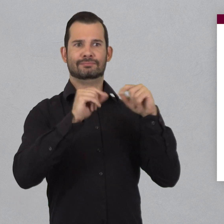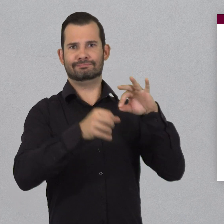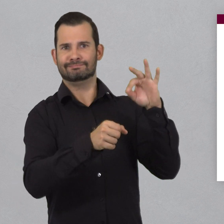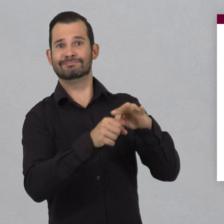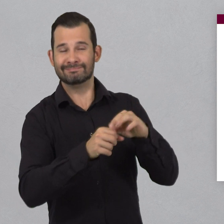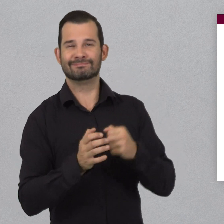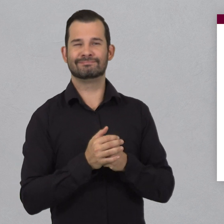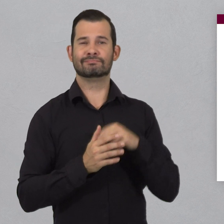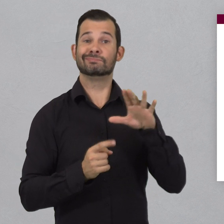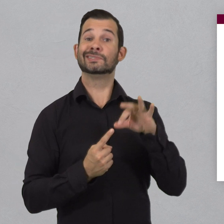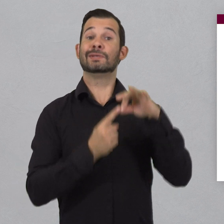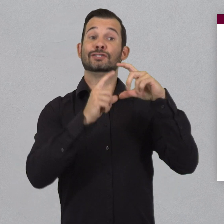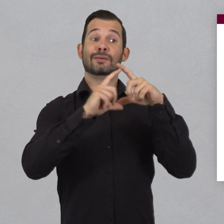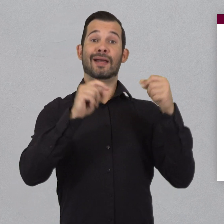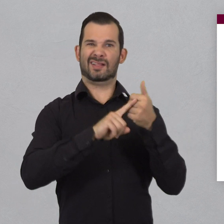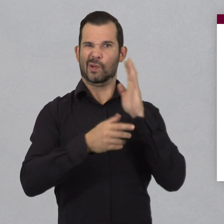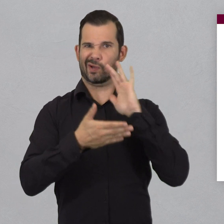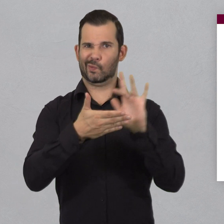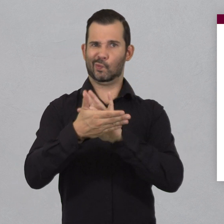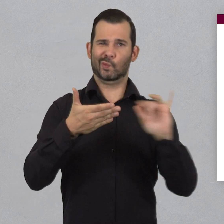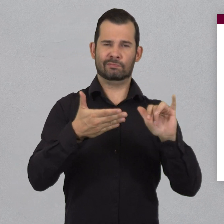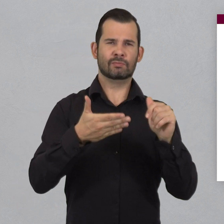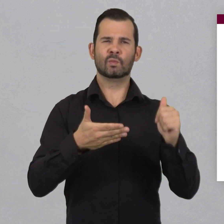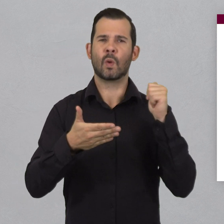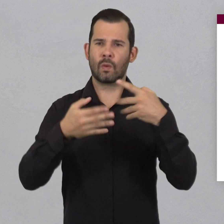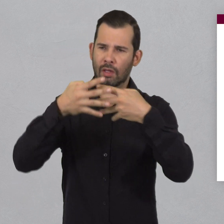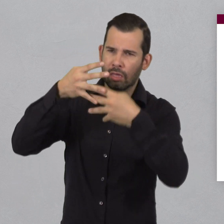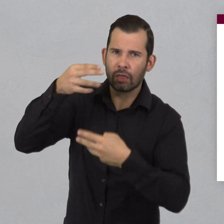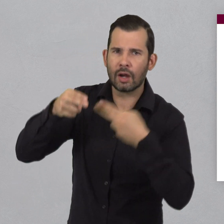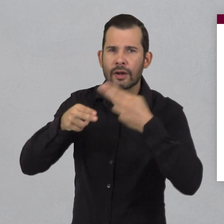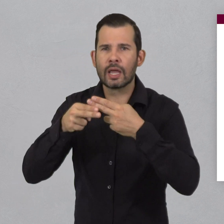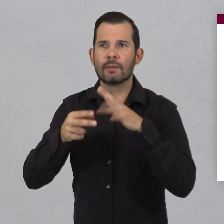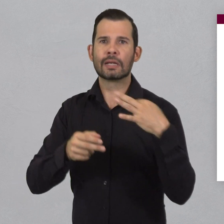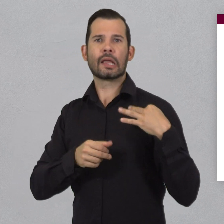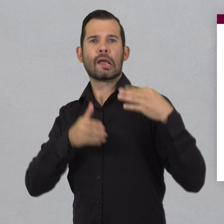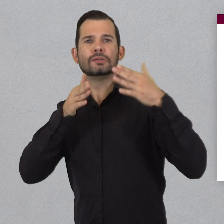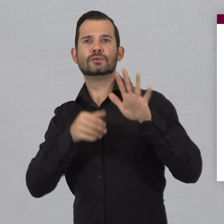Your special ballot will be blank; it won’t list the names of the candidates in your